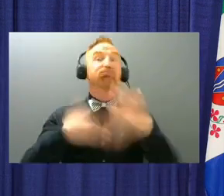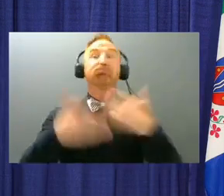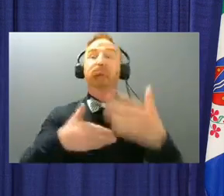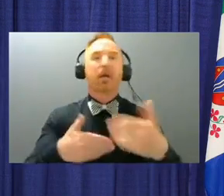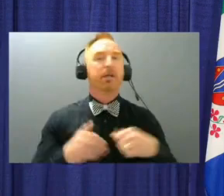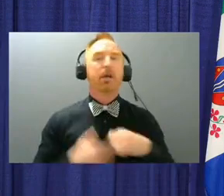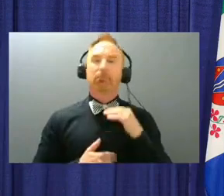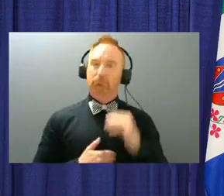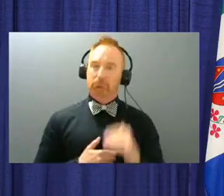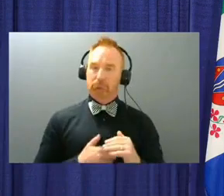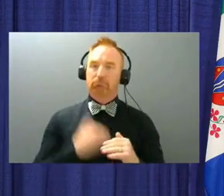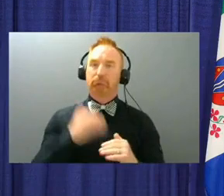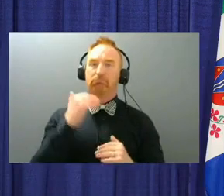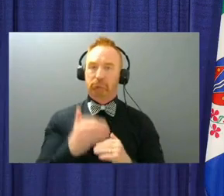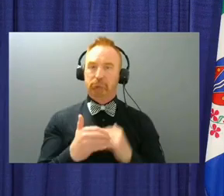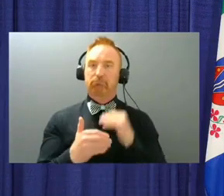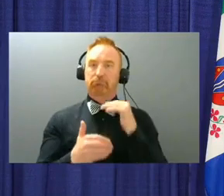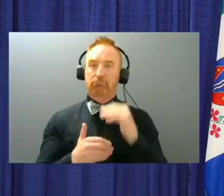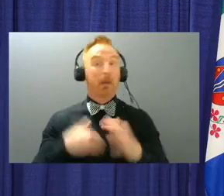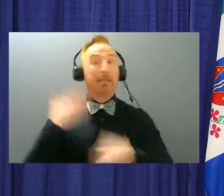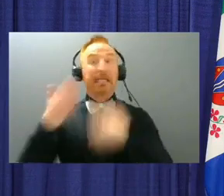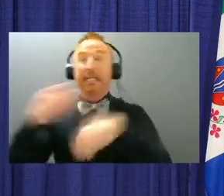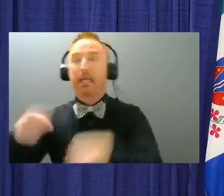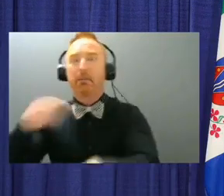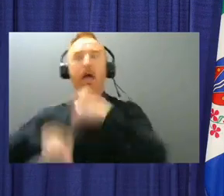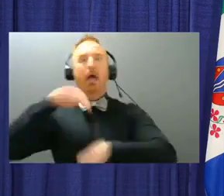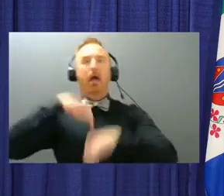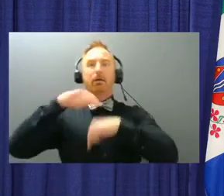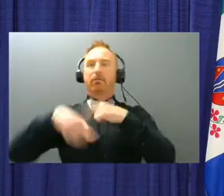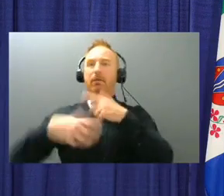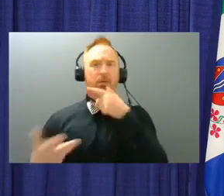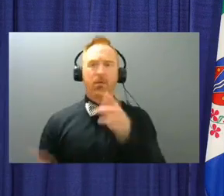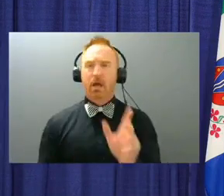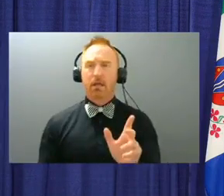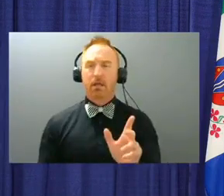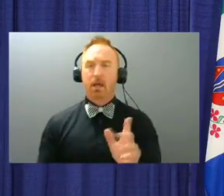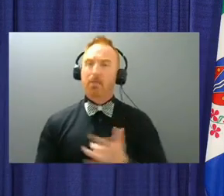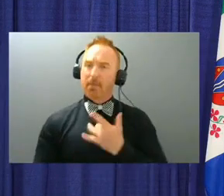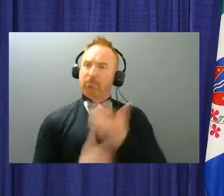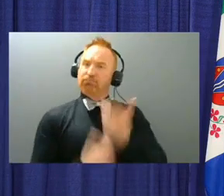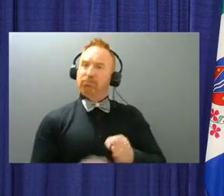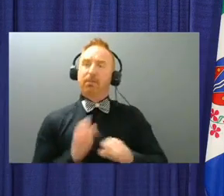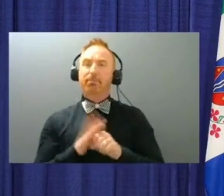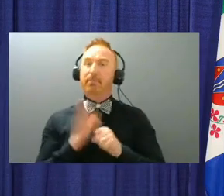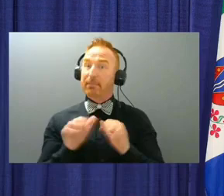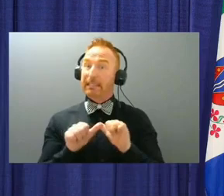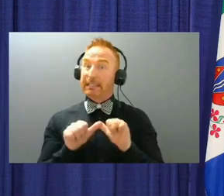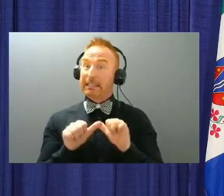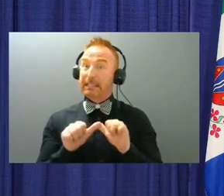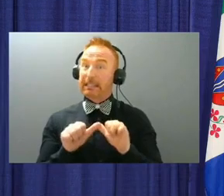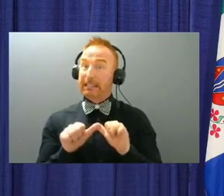back. But I do feel confident that we can stay where we are. I am not yet advising that we